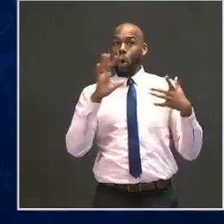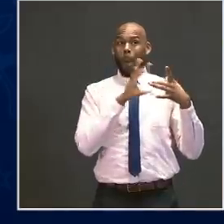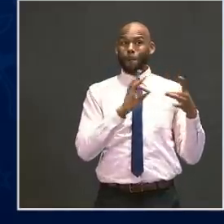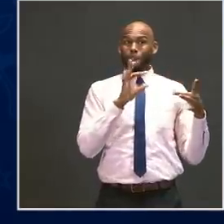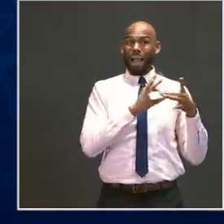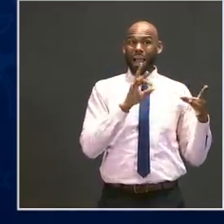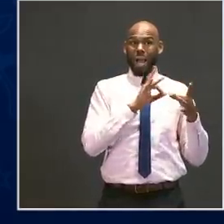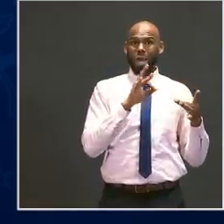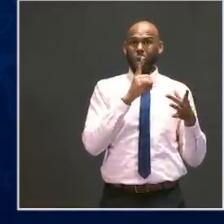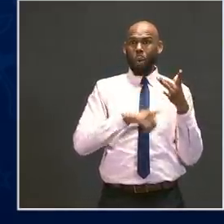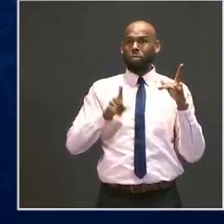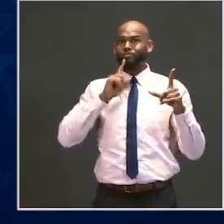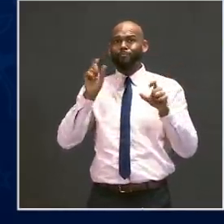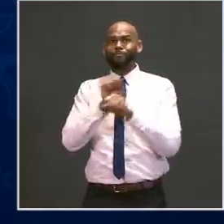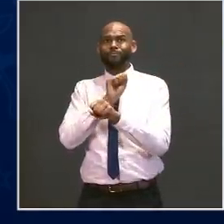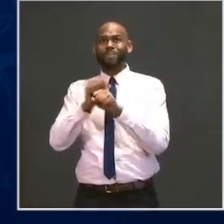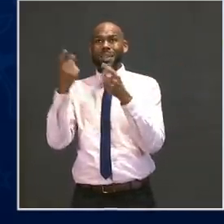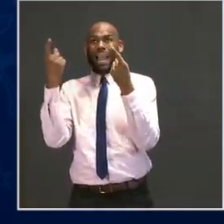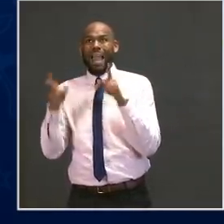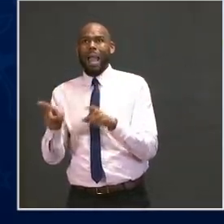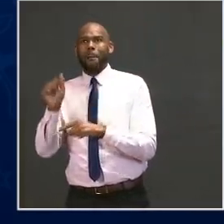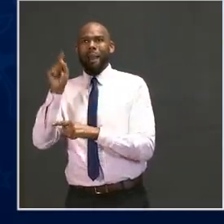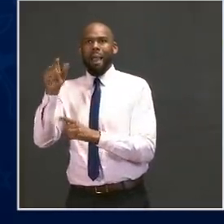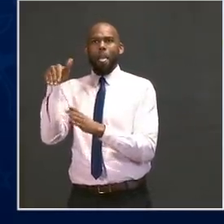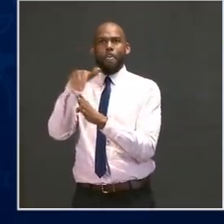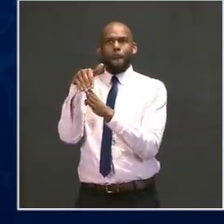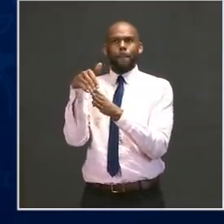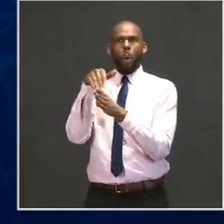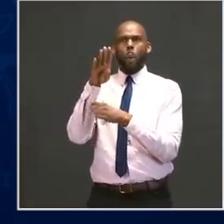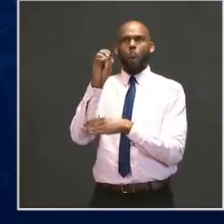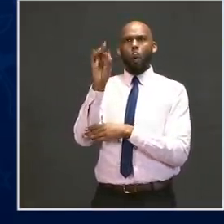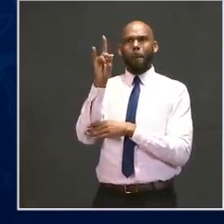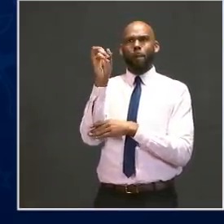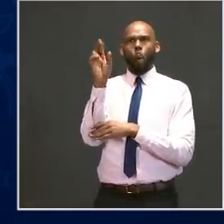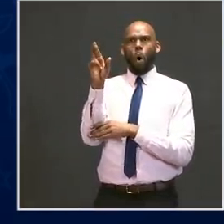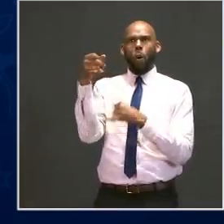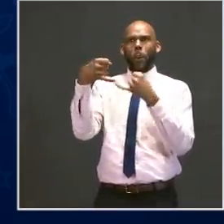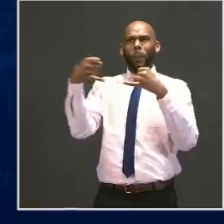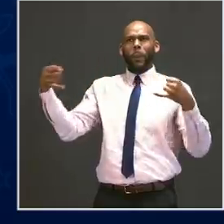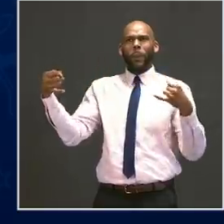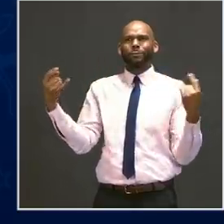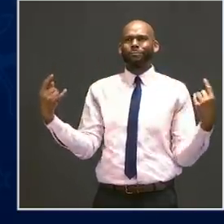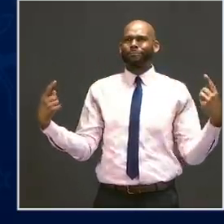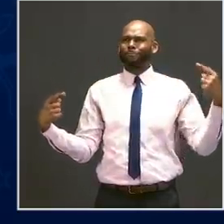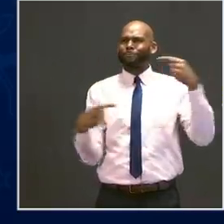and what is actually happening across the border? Ms. Psaki: Sure. Well, you know, I would certainly refer you to DHS